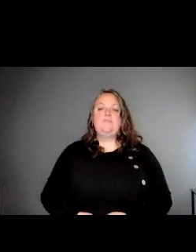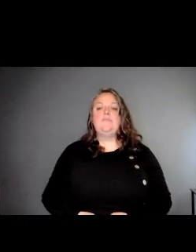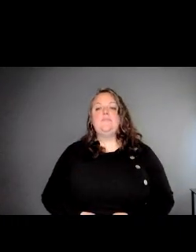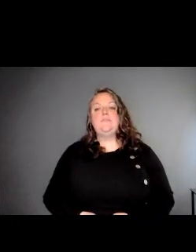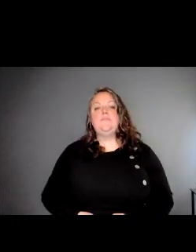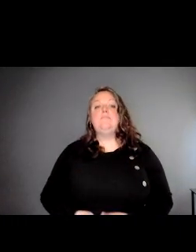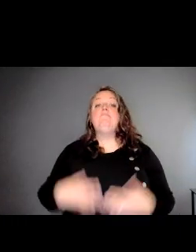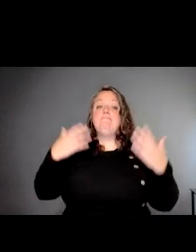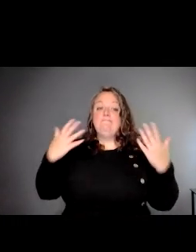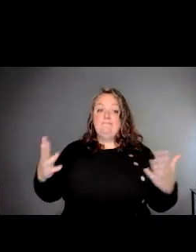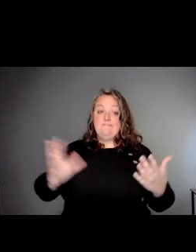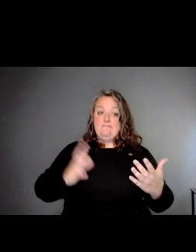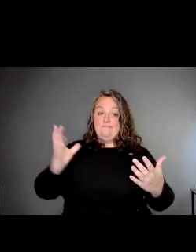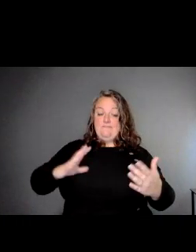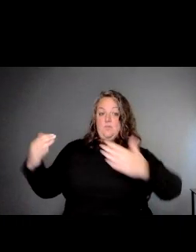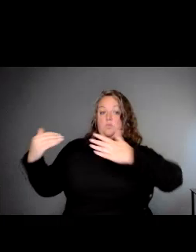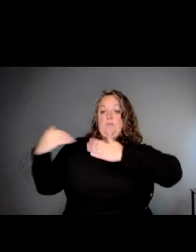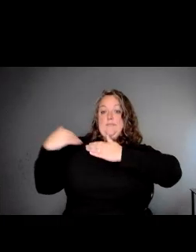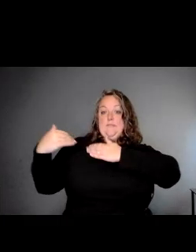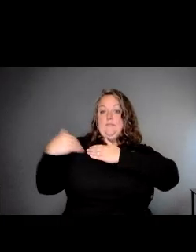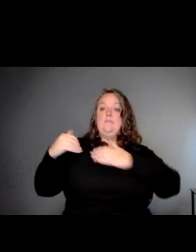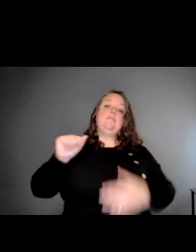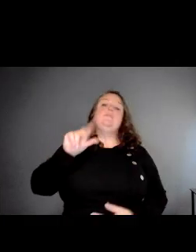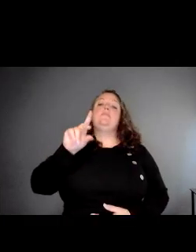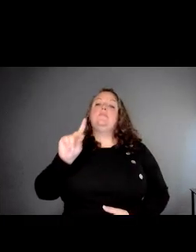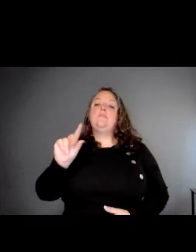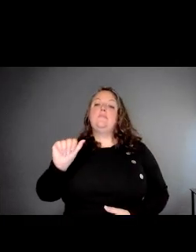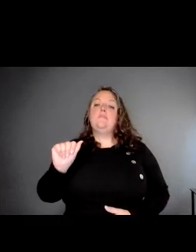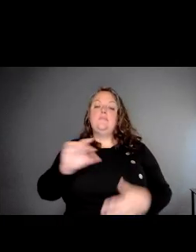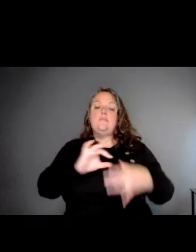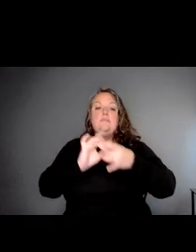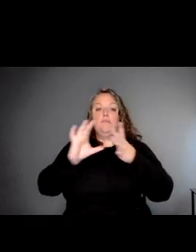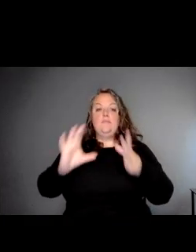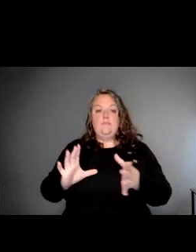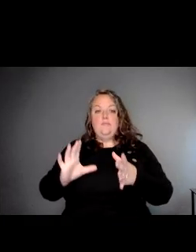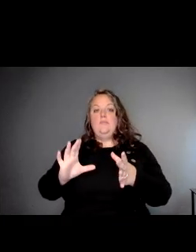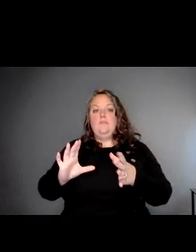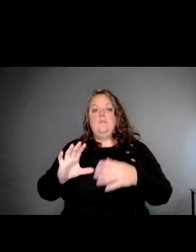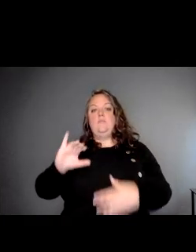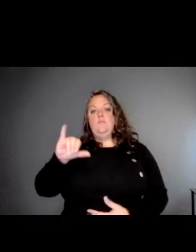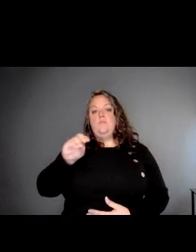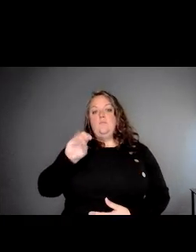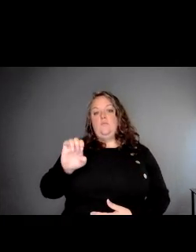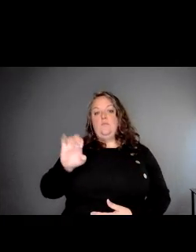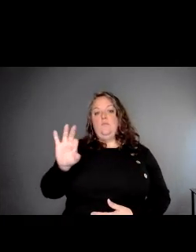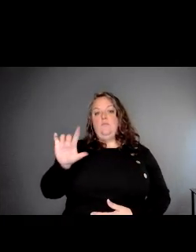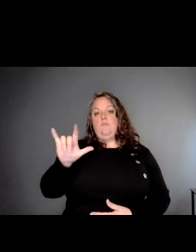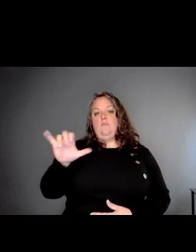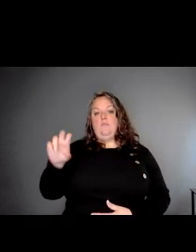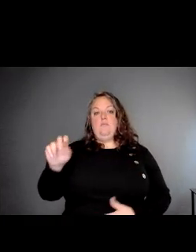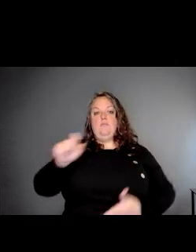So, the official responsible and ADA coordinator. So, Joe Flynn, our secretary of [the] agency of